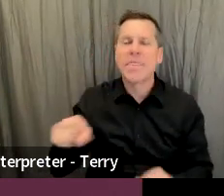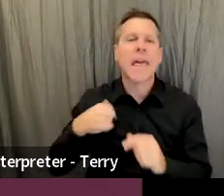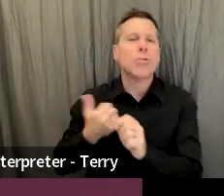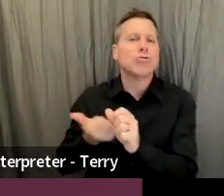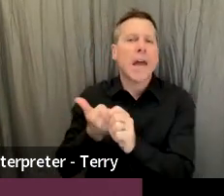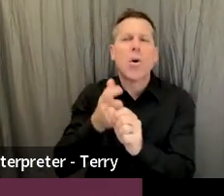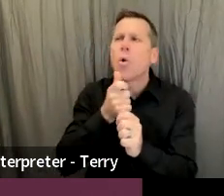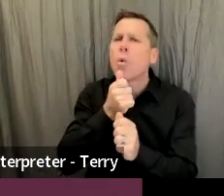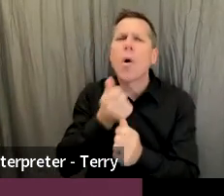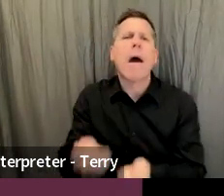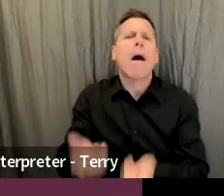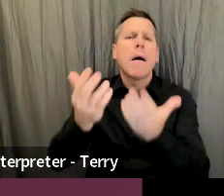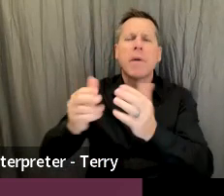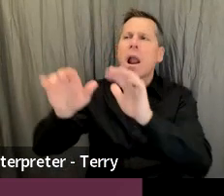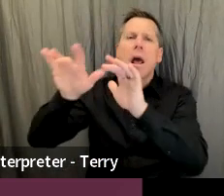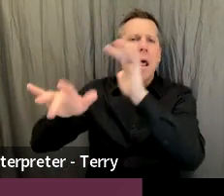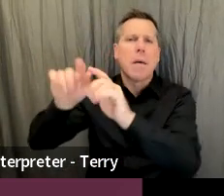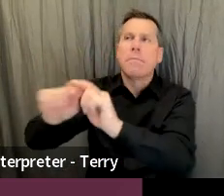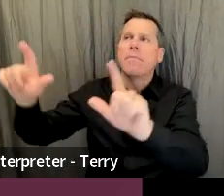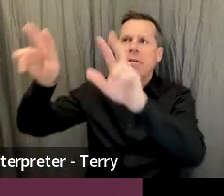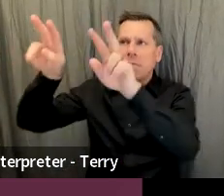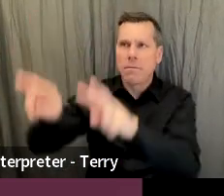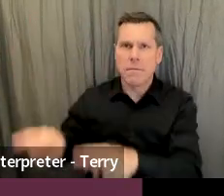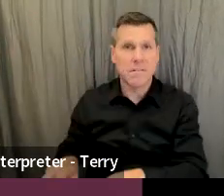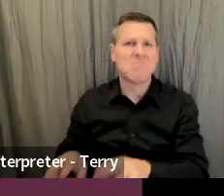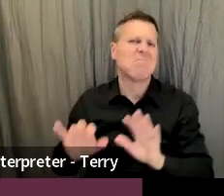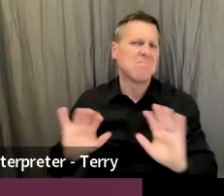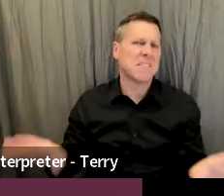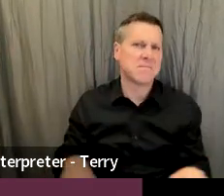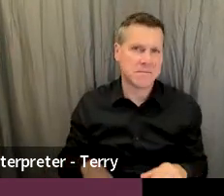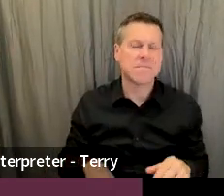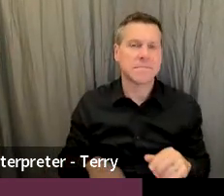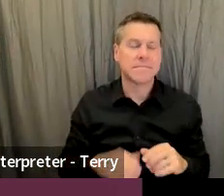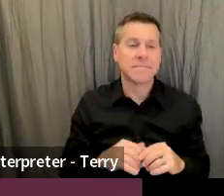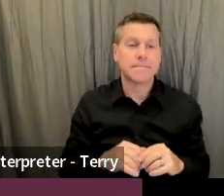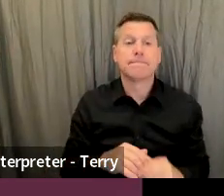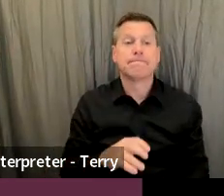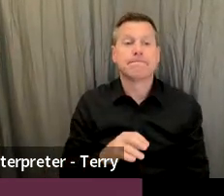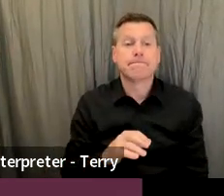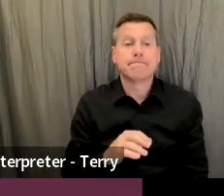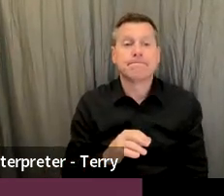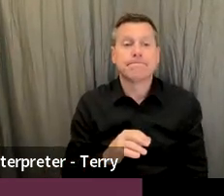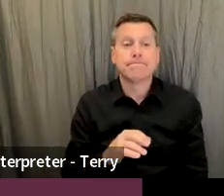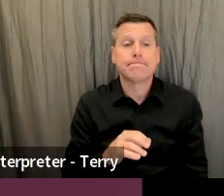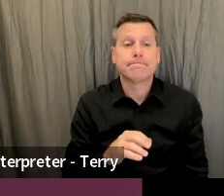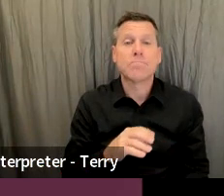And then we decided to set up all of the equity minded pages the same way.